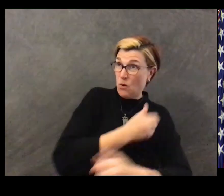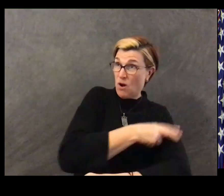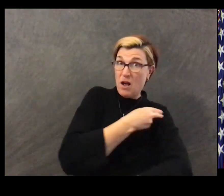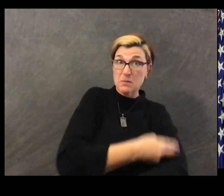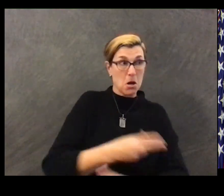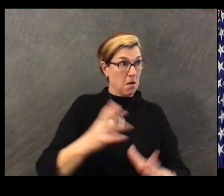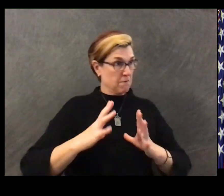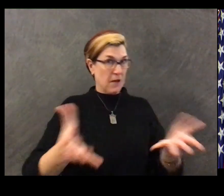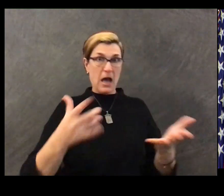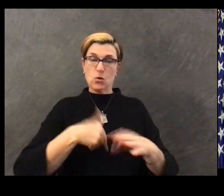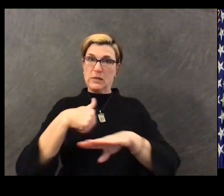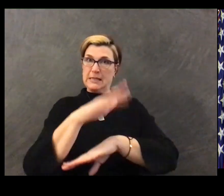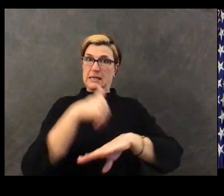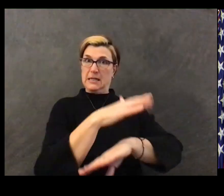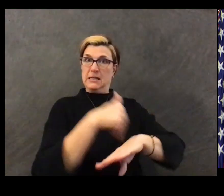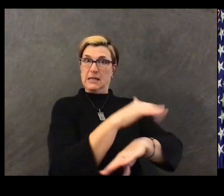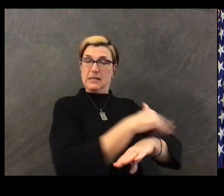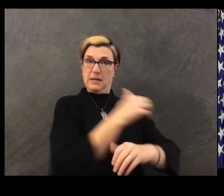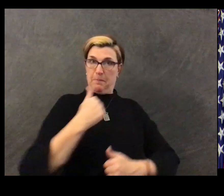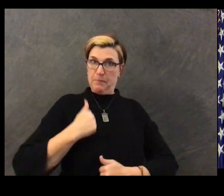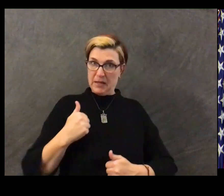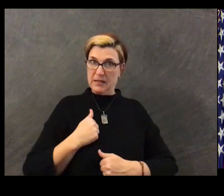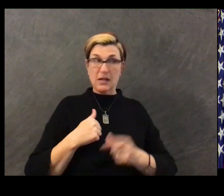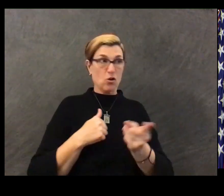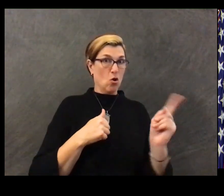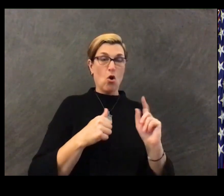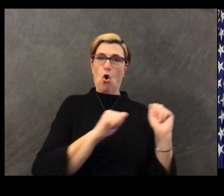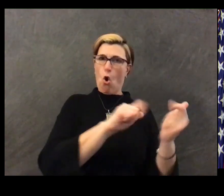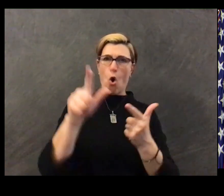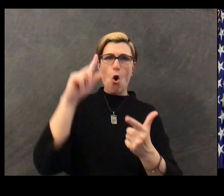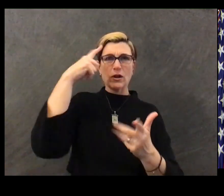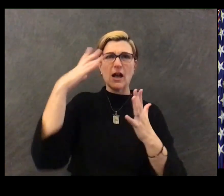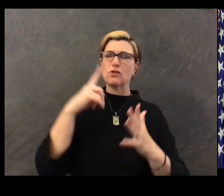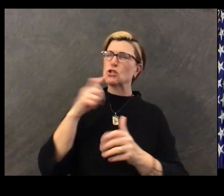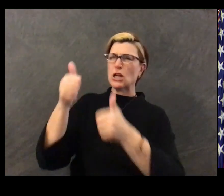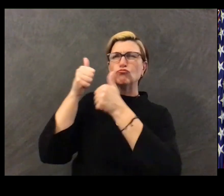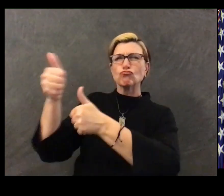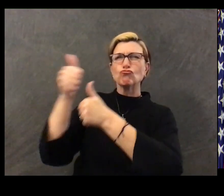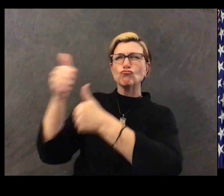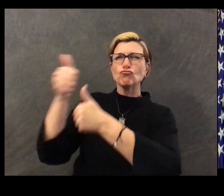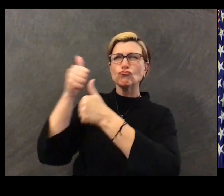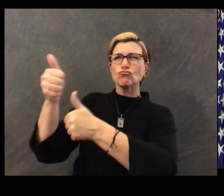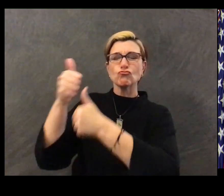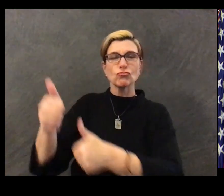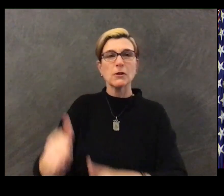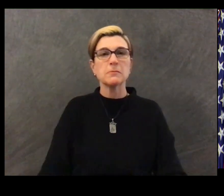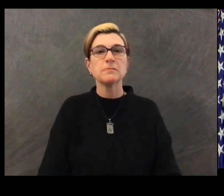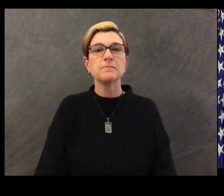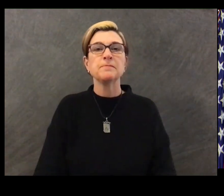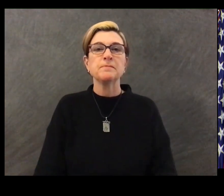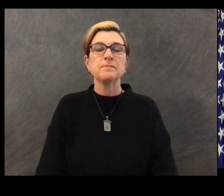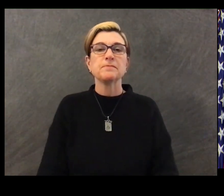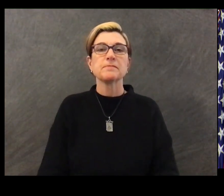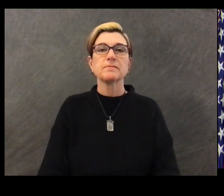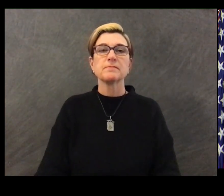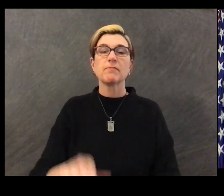and in every case they said fantastic I mean just fantastic New York City mayor